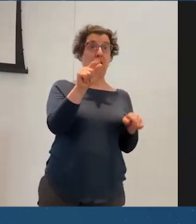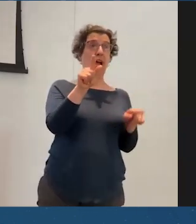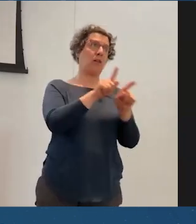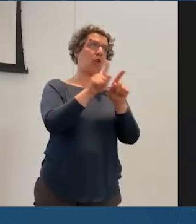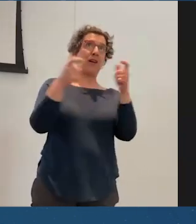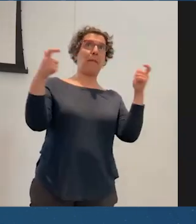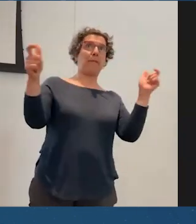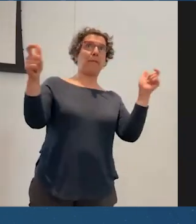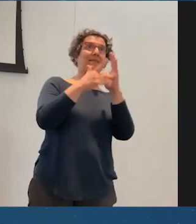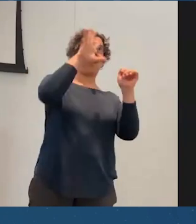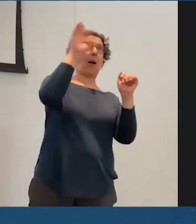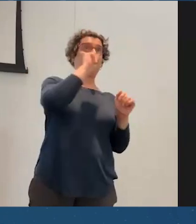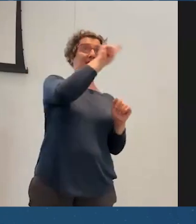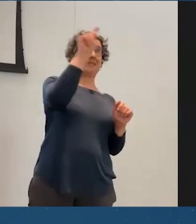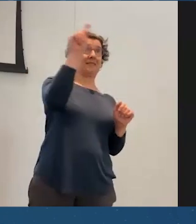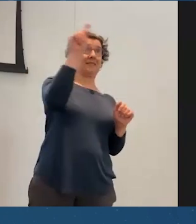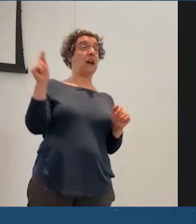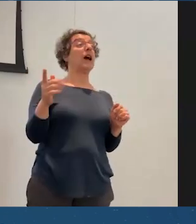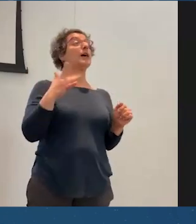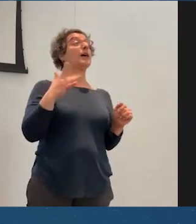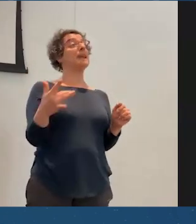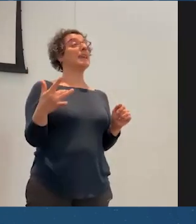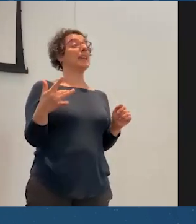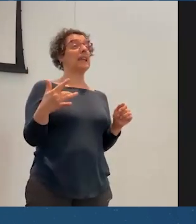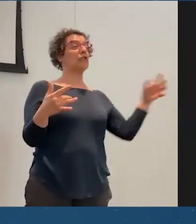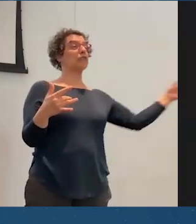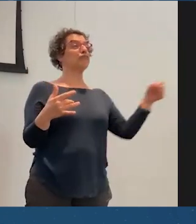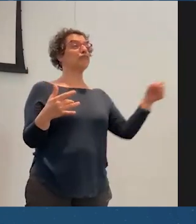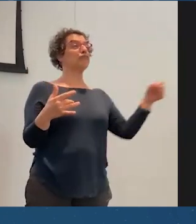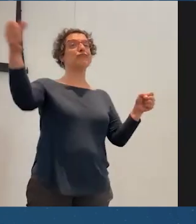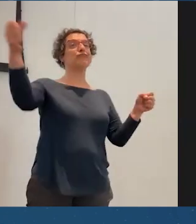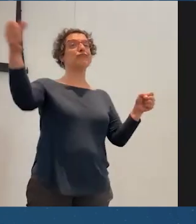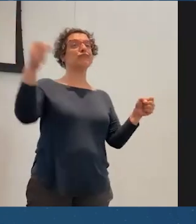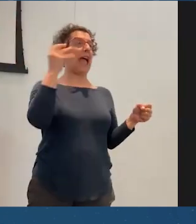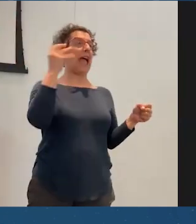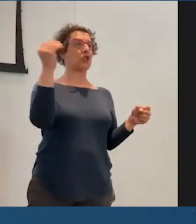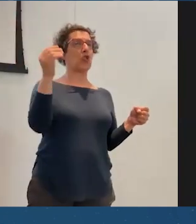is external participants are subjects.